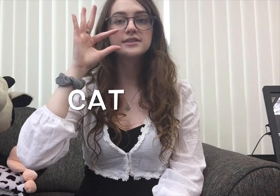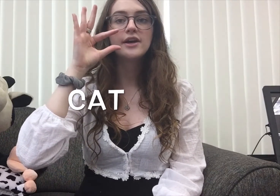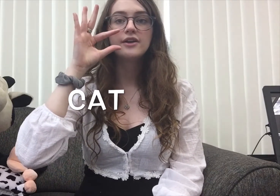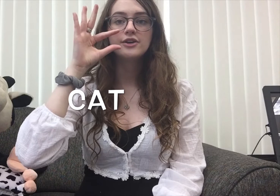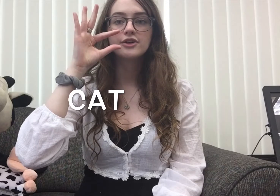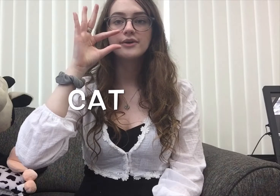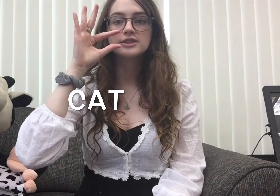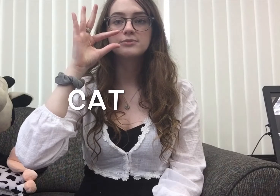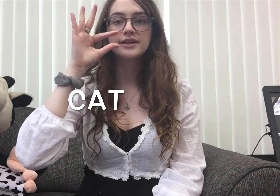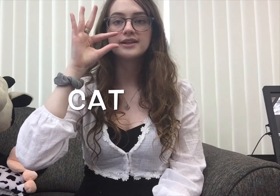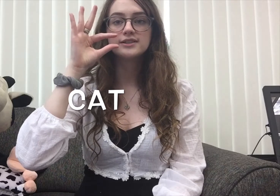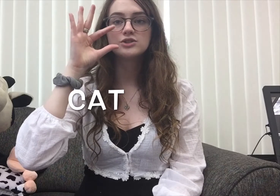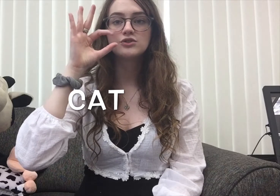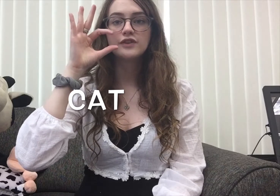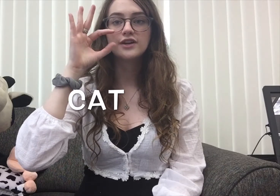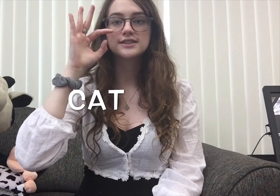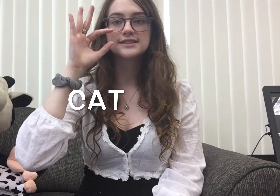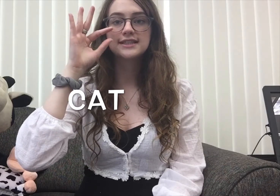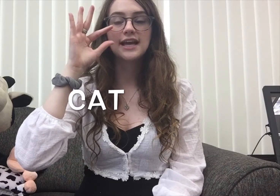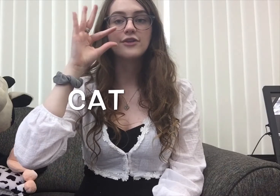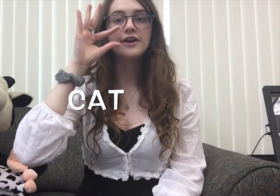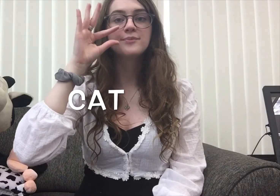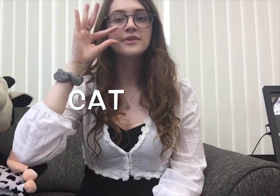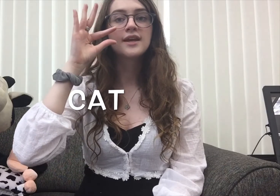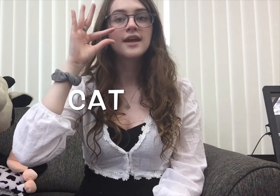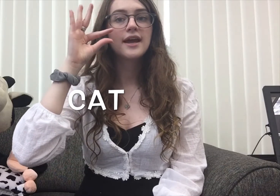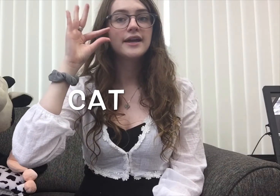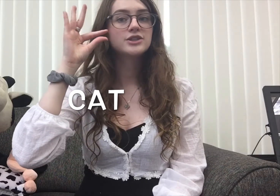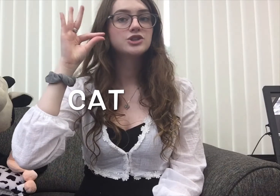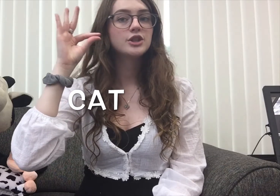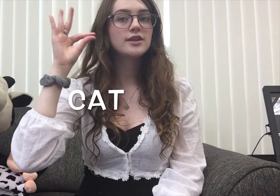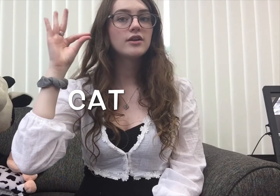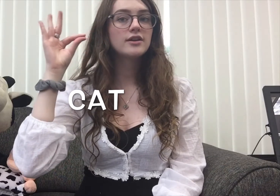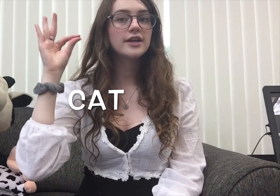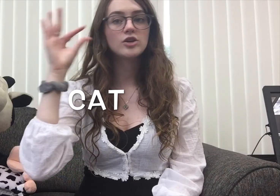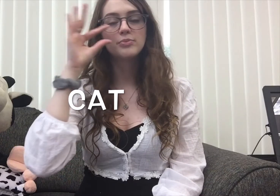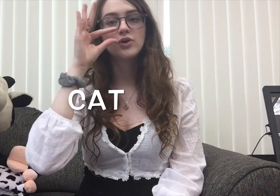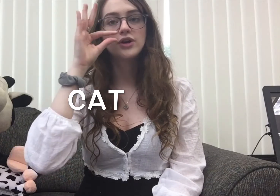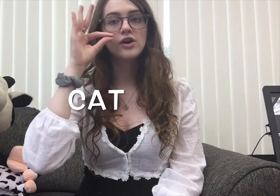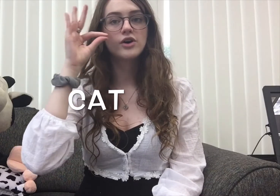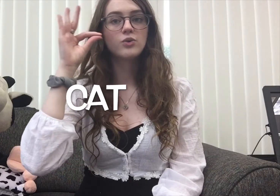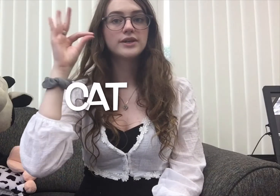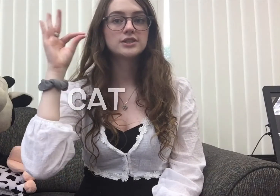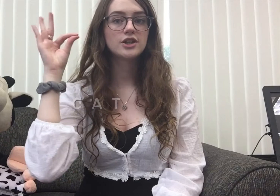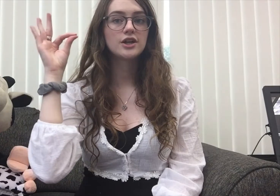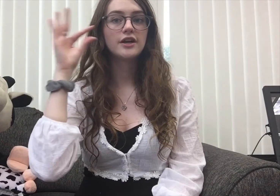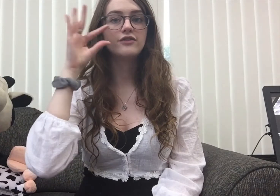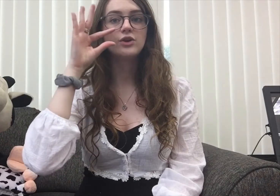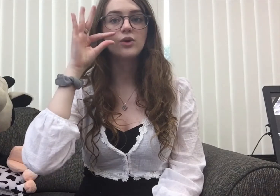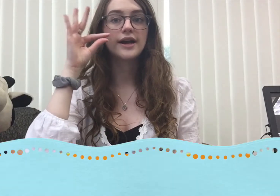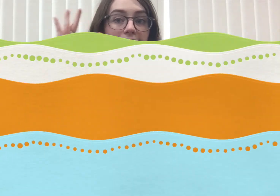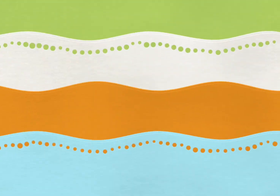you're going to bring these two fingers together [F hand shape in ASL] and it should look like you're pulling on a whisker if you were a cat.